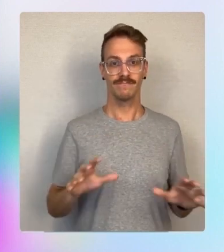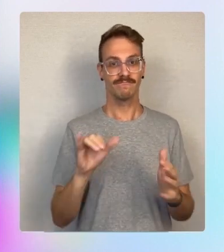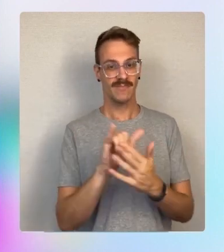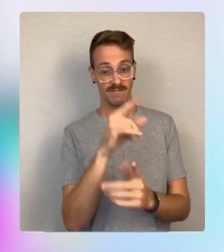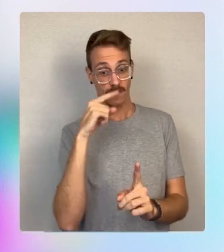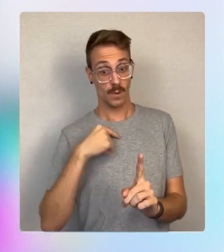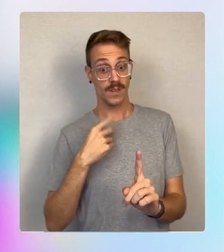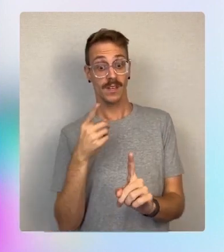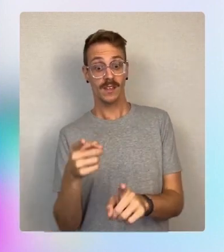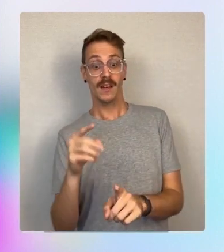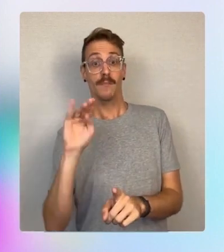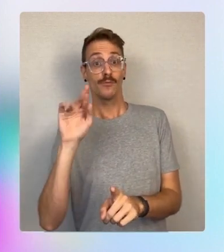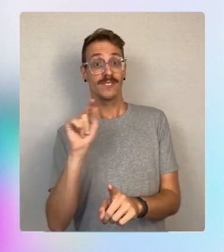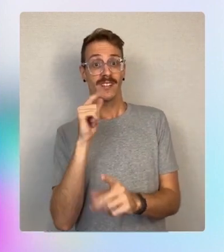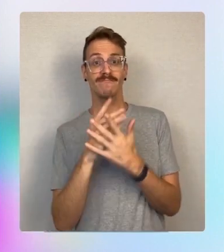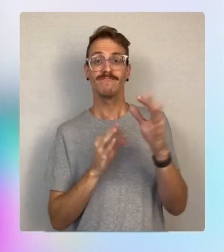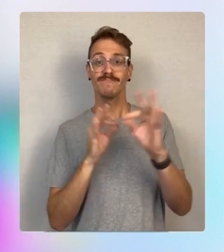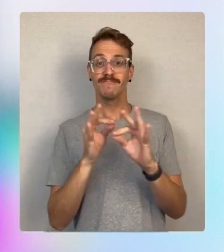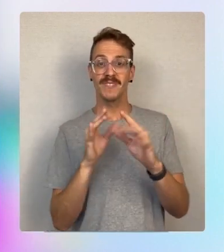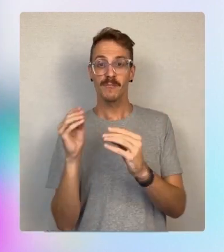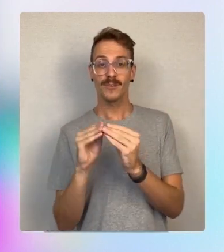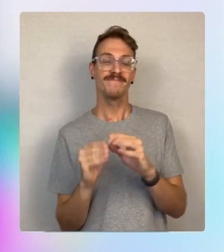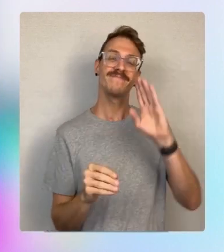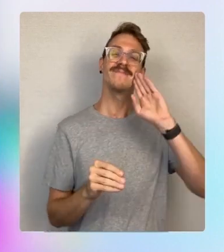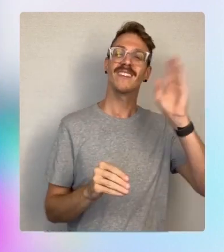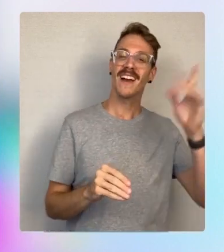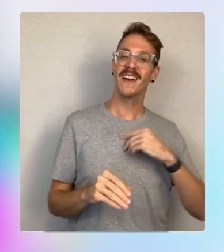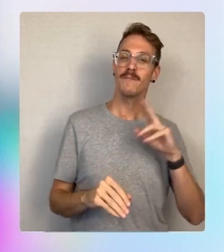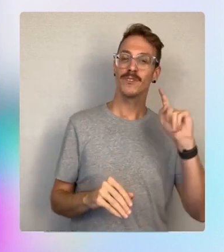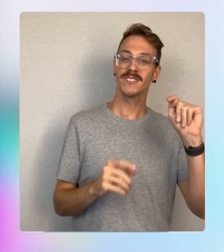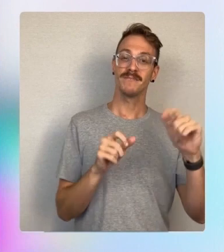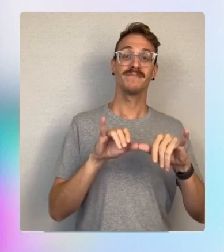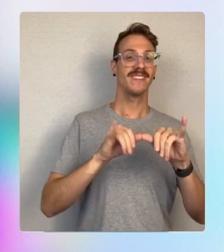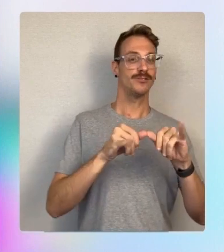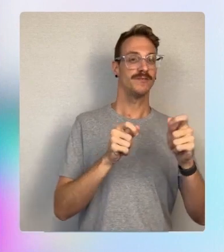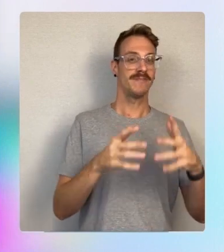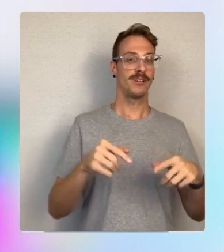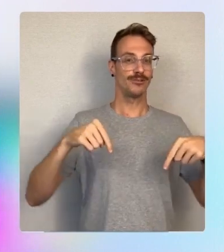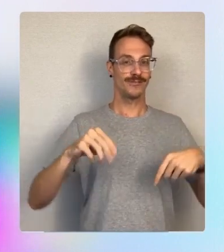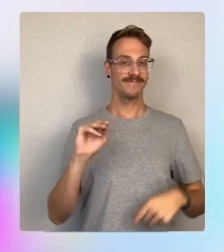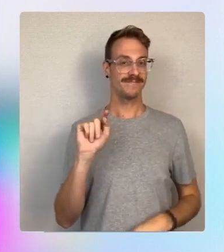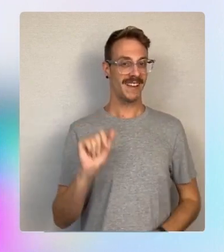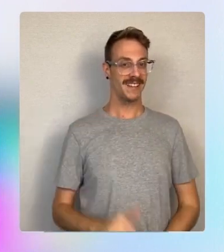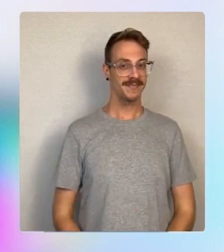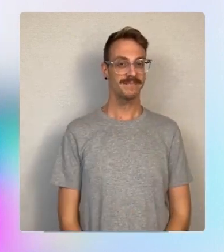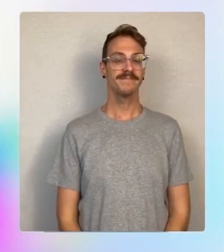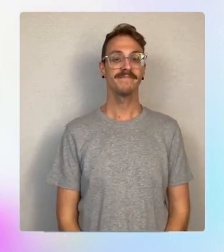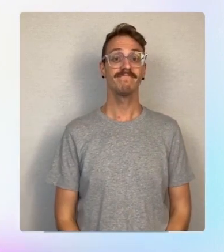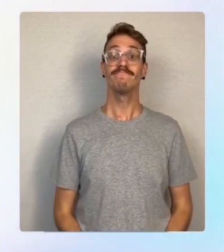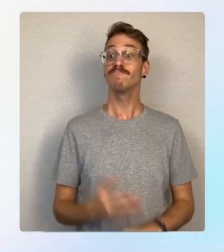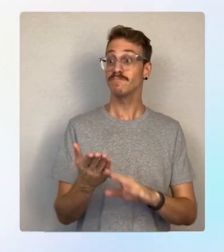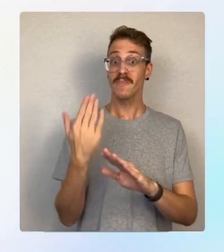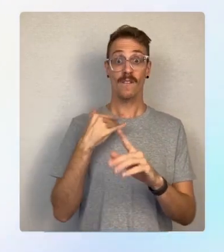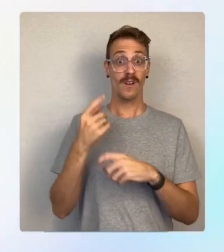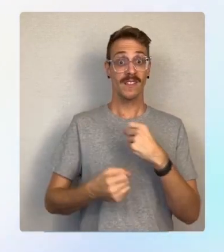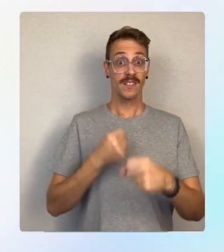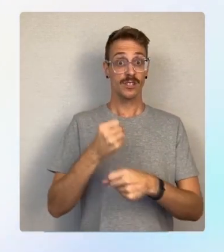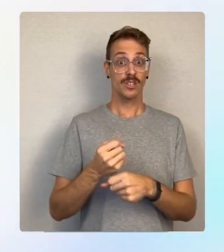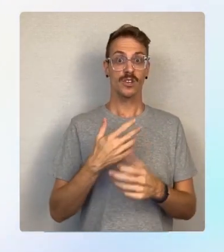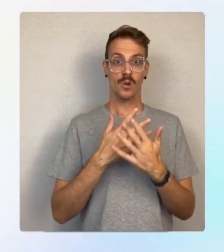Great to be here with you, Sarthak. Hey, I'm Britta, Engineering Manager at Meta. Earlier this year, we shared Spatial Anchors,